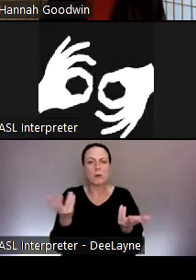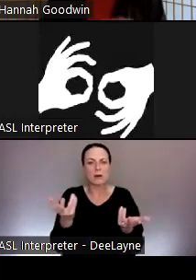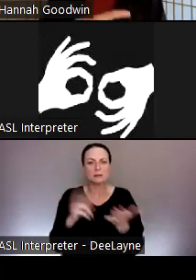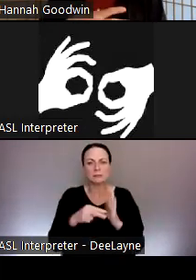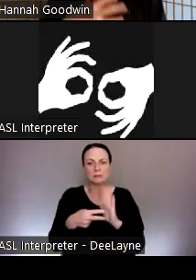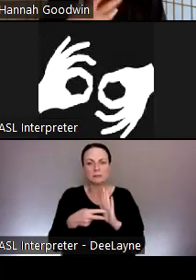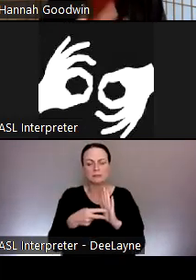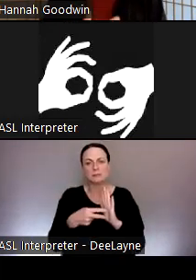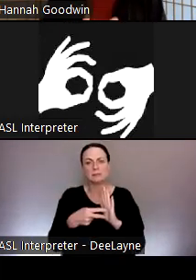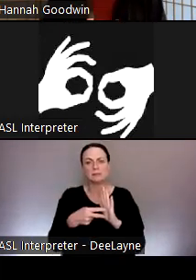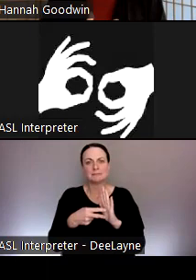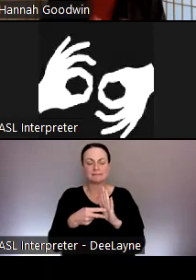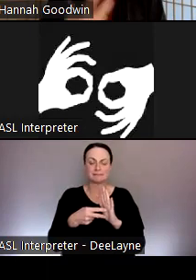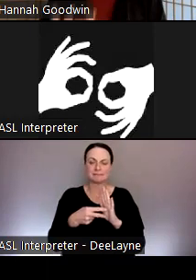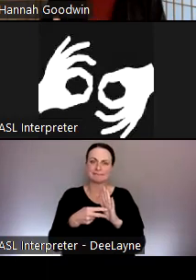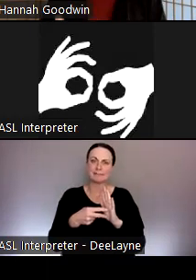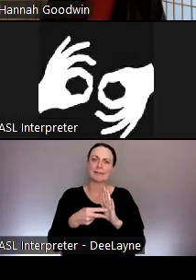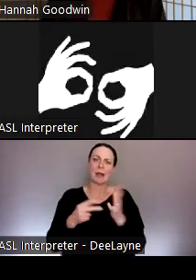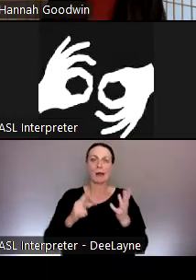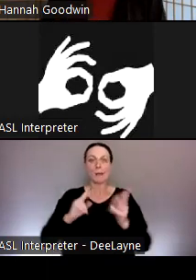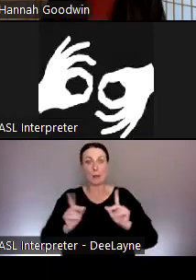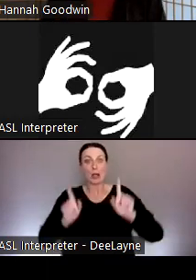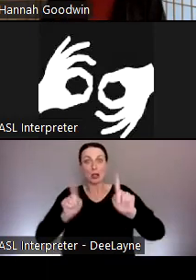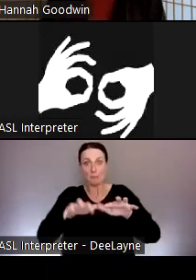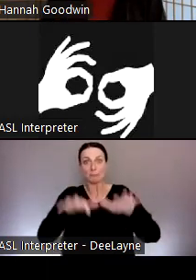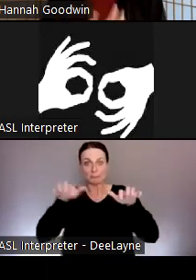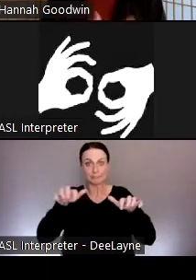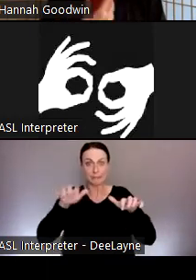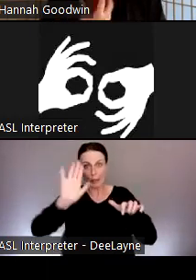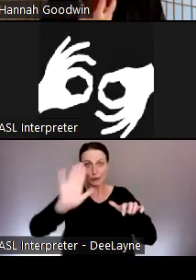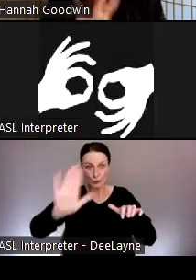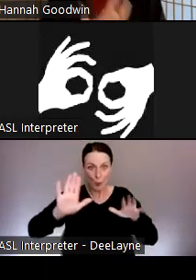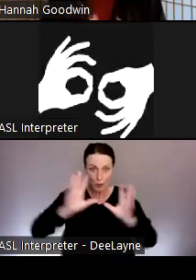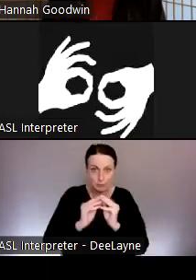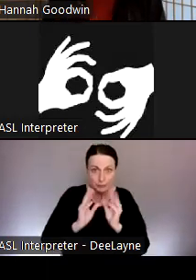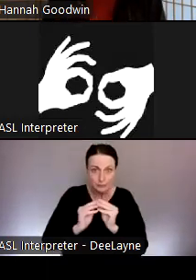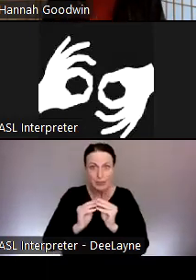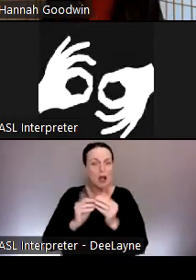what are the attendees coming away with? What would you like them to learn?